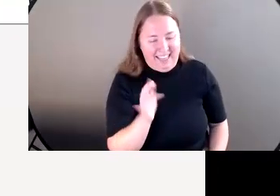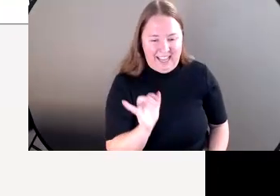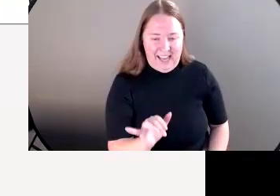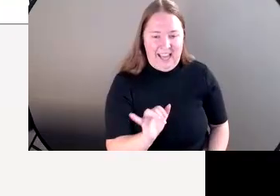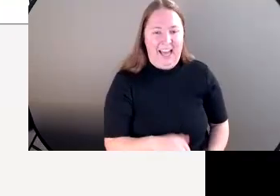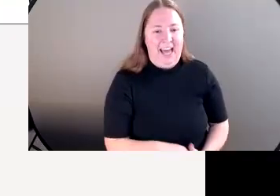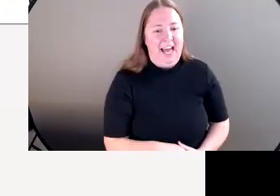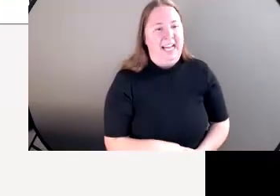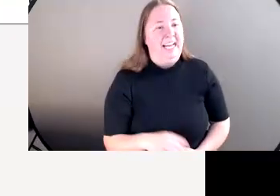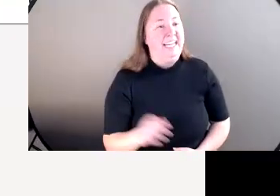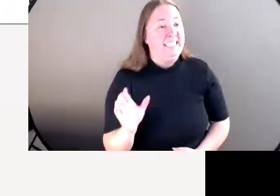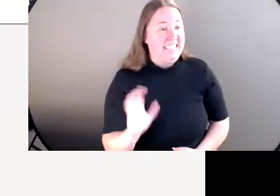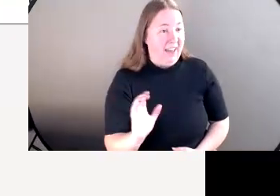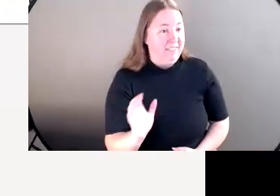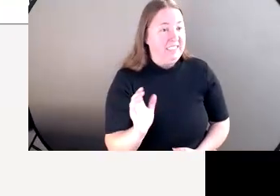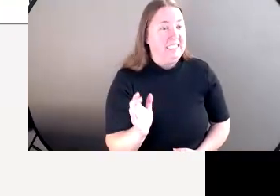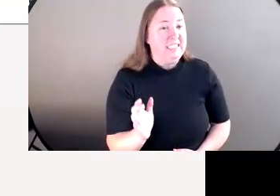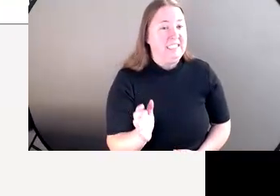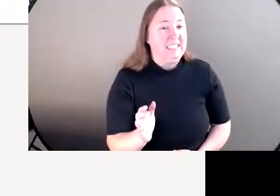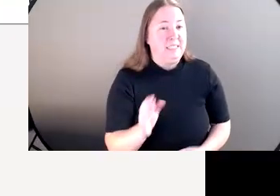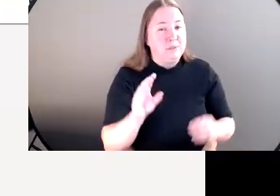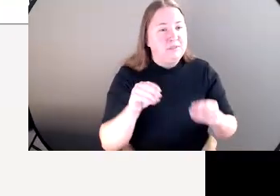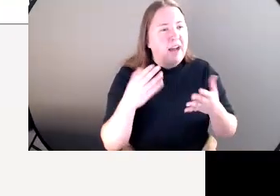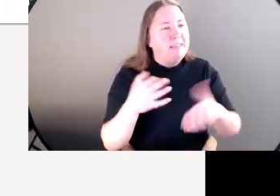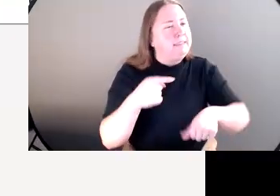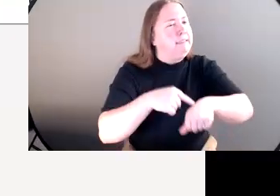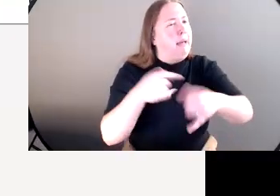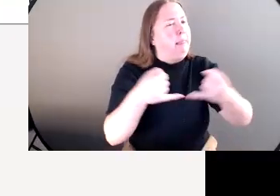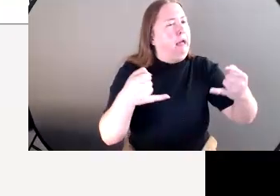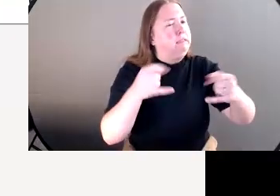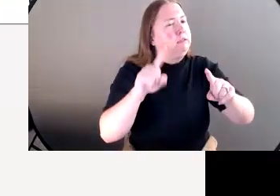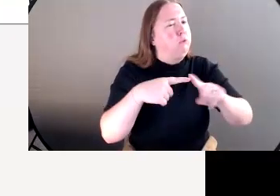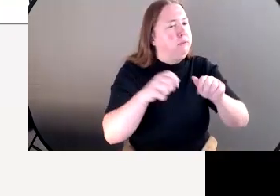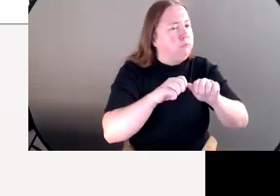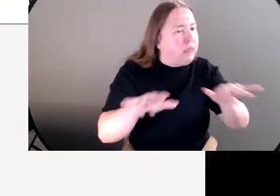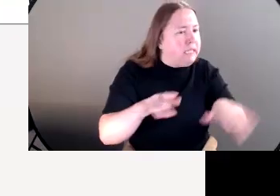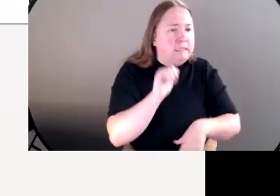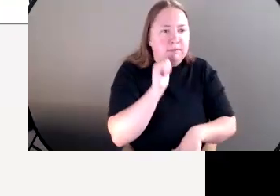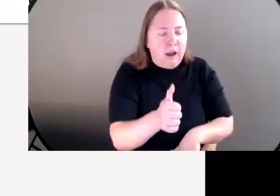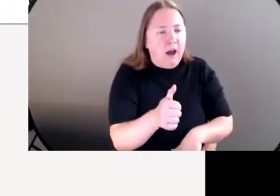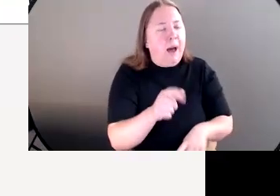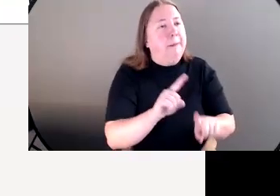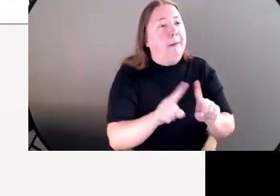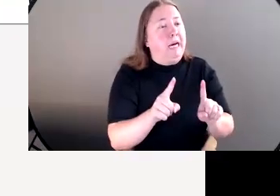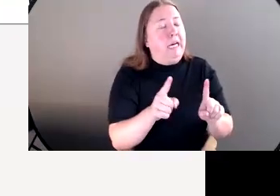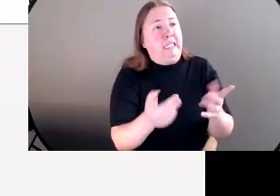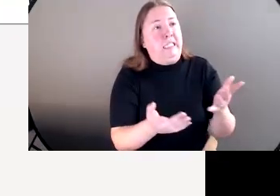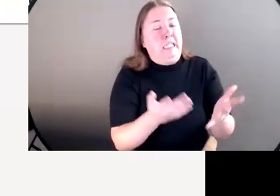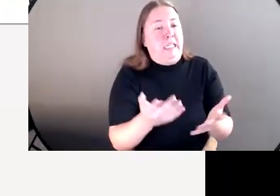they provide roadmaps, they provide timelines and everything. But ultimately